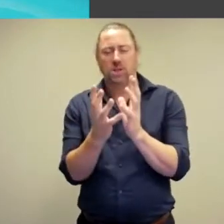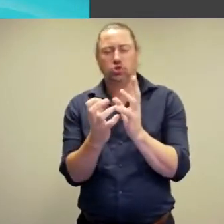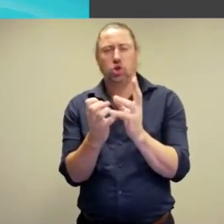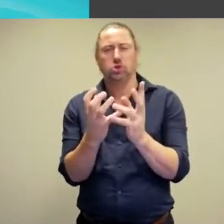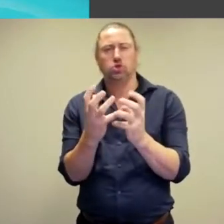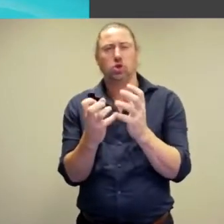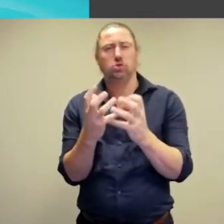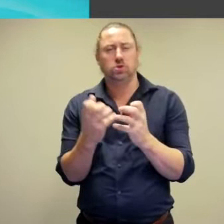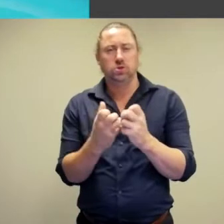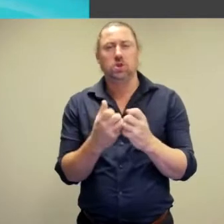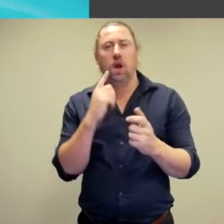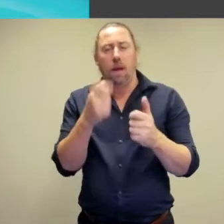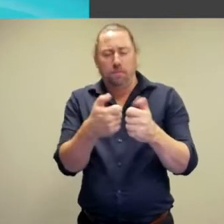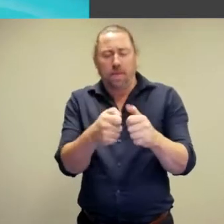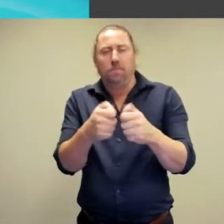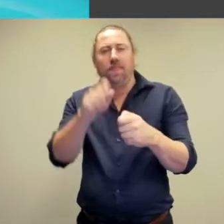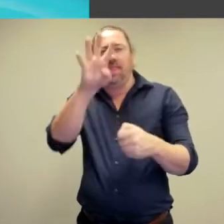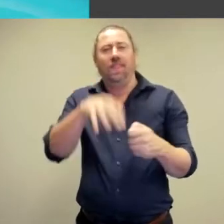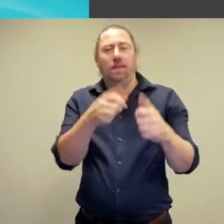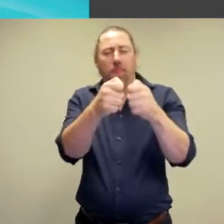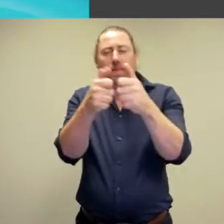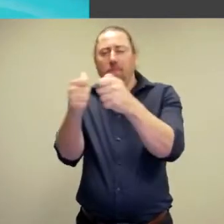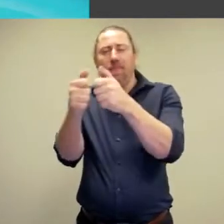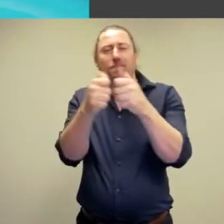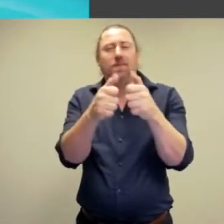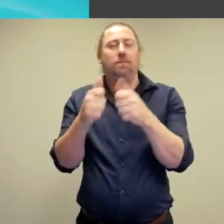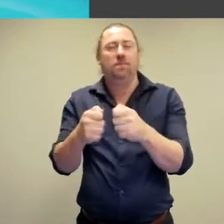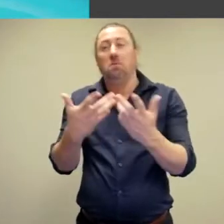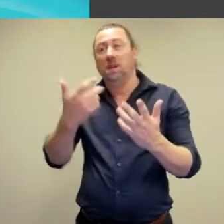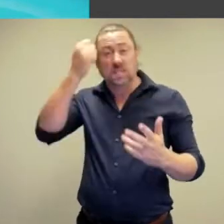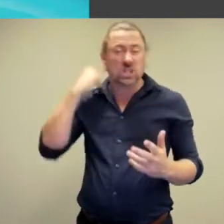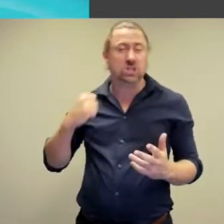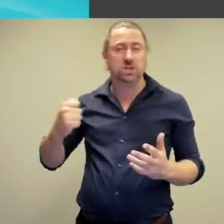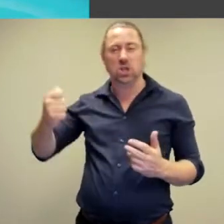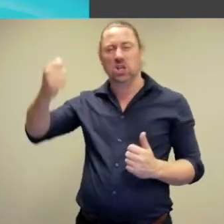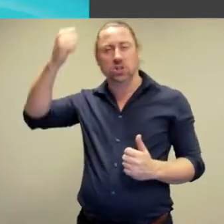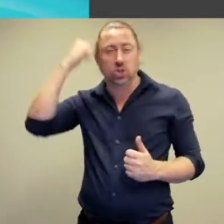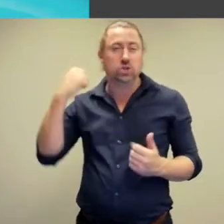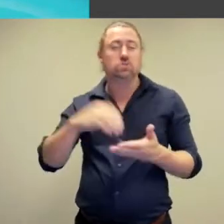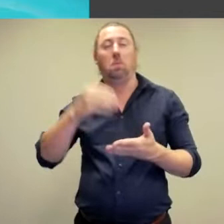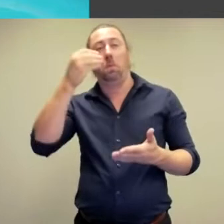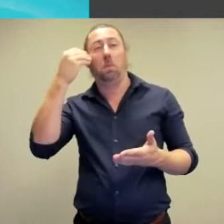popping bubble wrap, brushing hair,